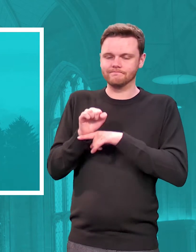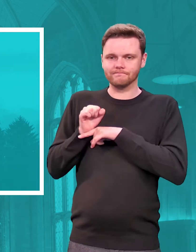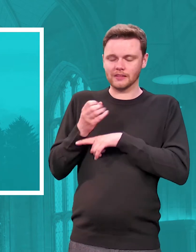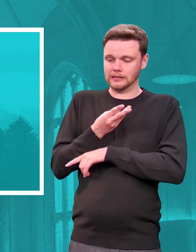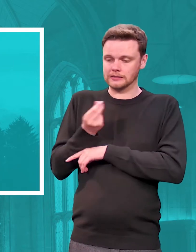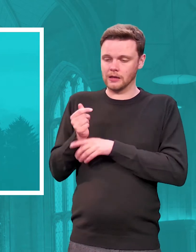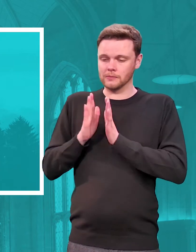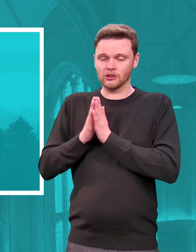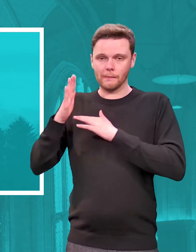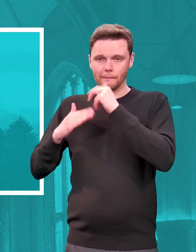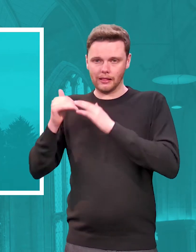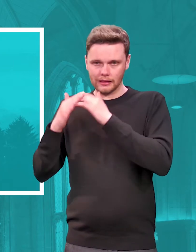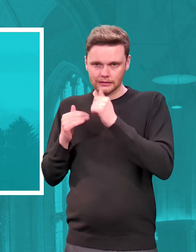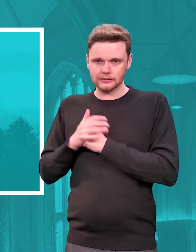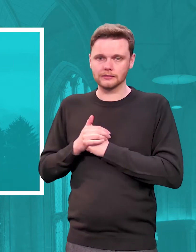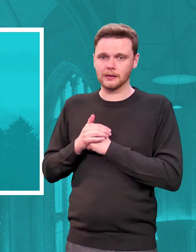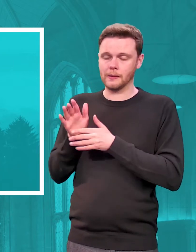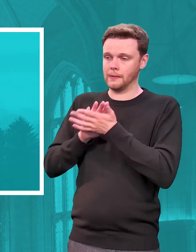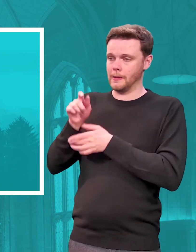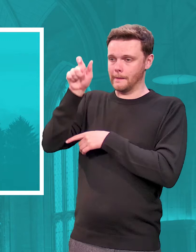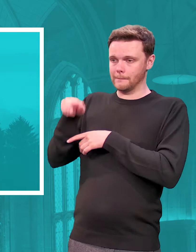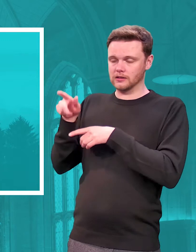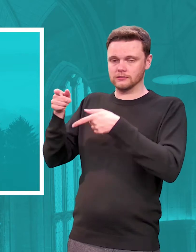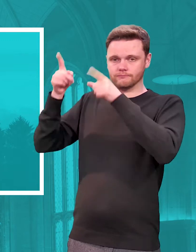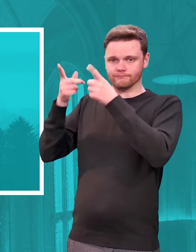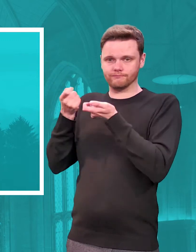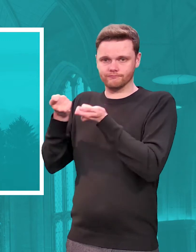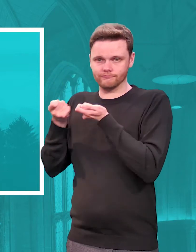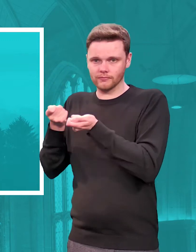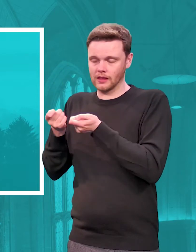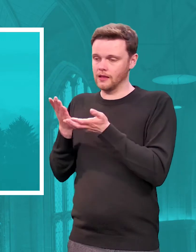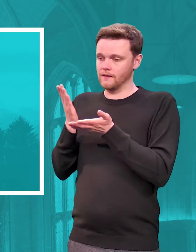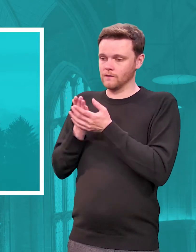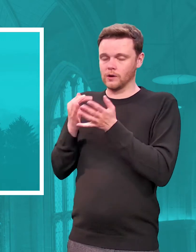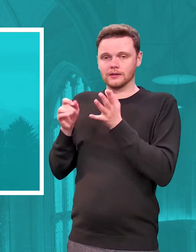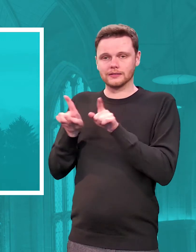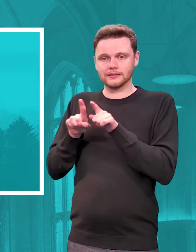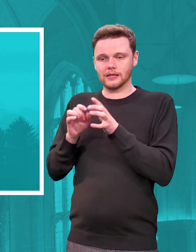to those which someone authorised to celebrate same sex marriage is entitled to use.